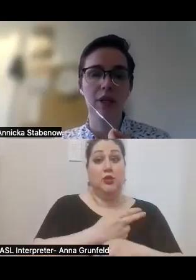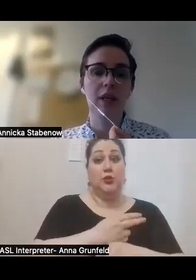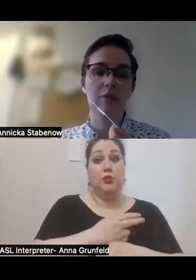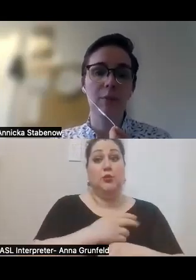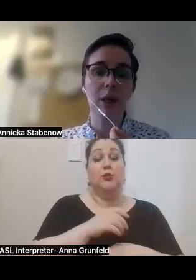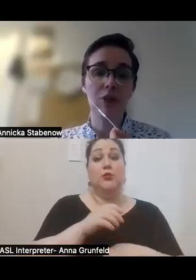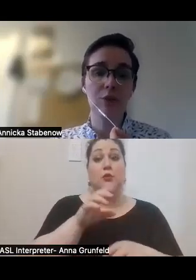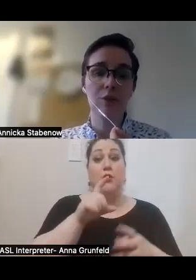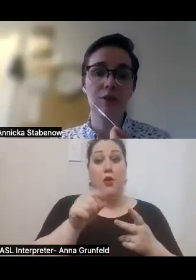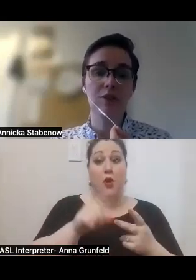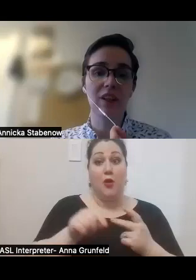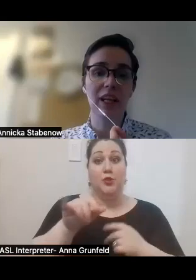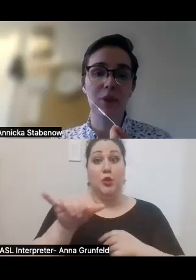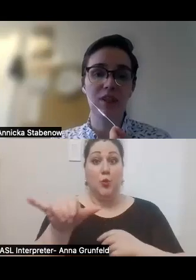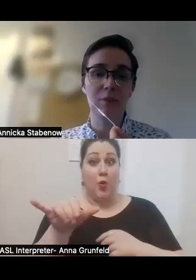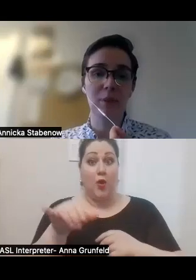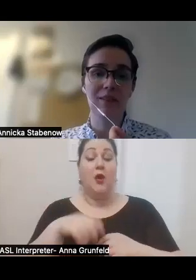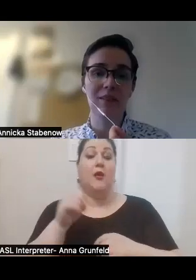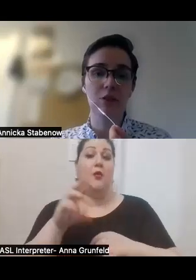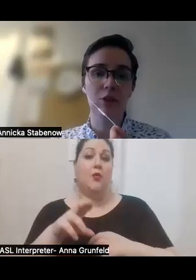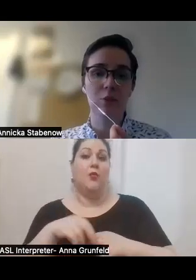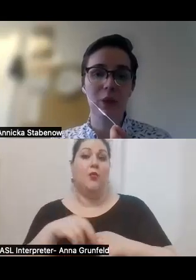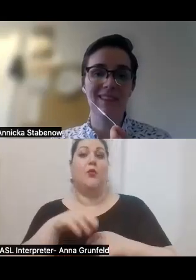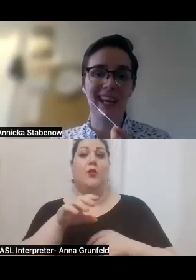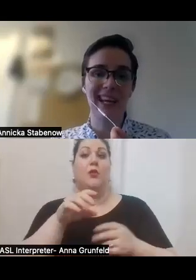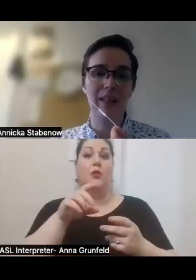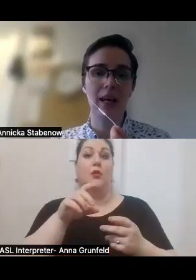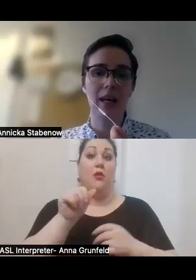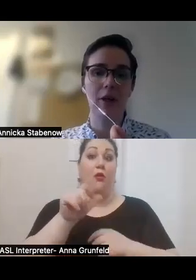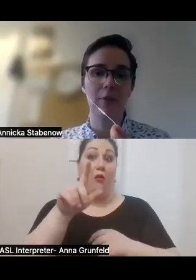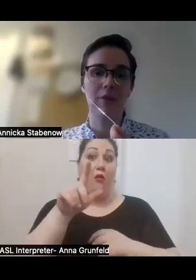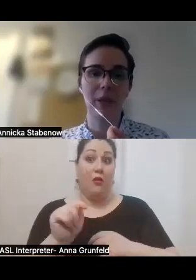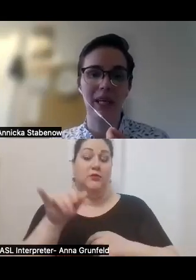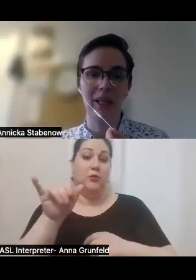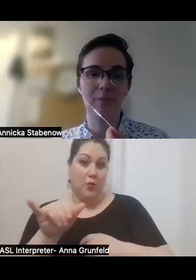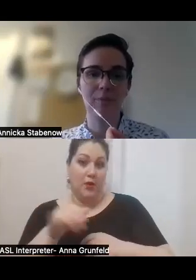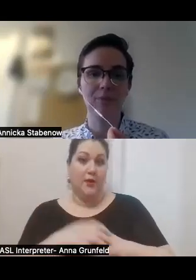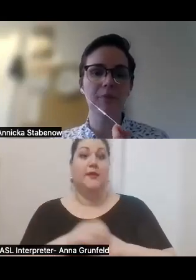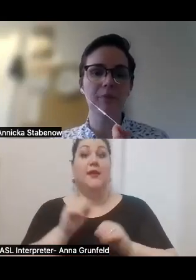For mouse users, select participants. Choose raise hand at bottom of the panel.